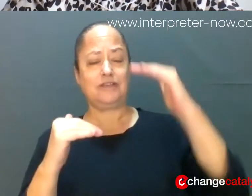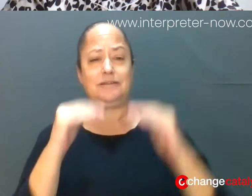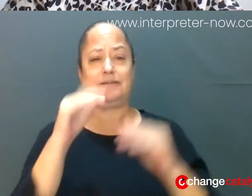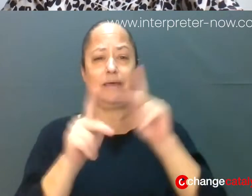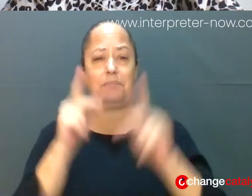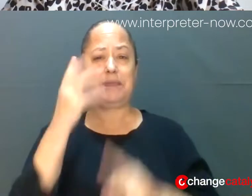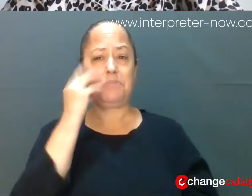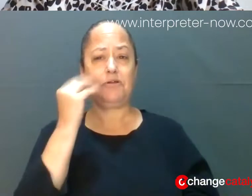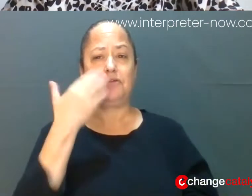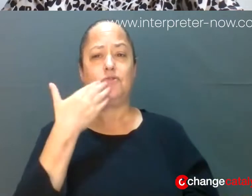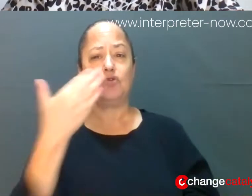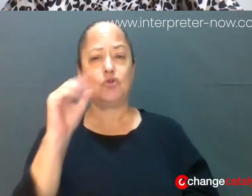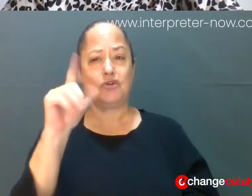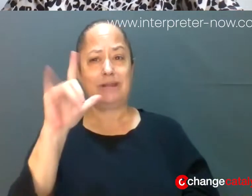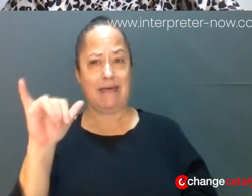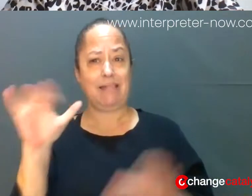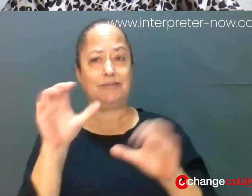Many good allies do, right?